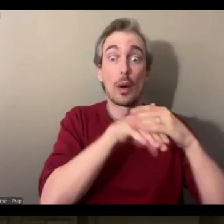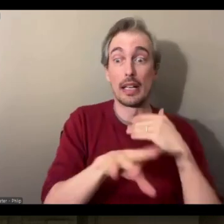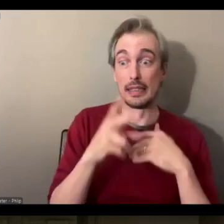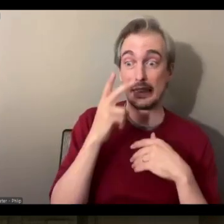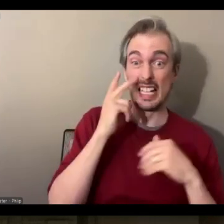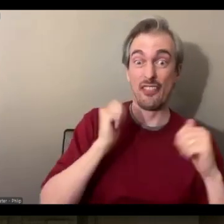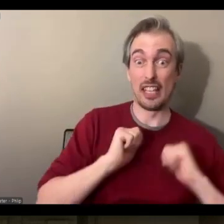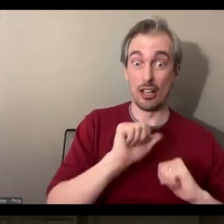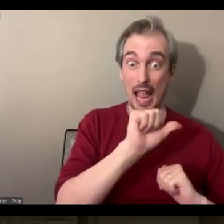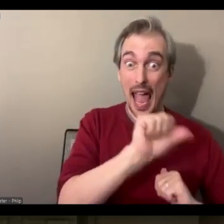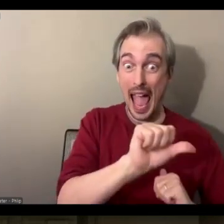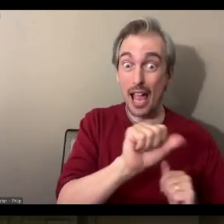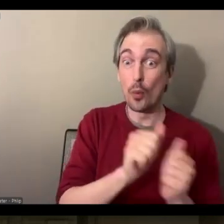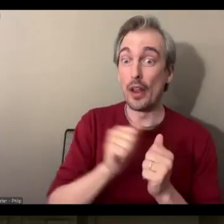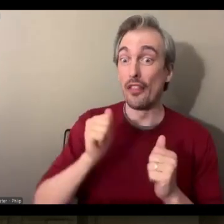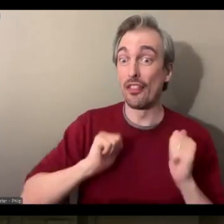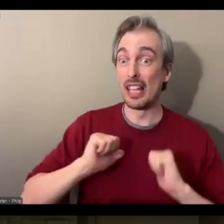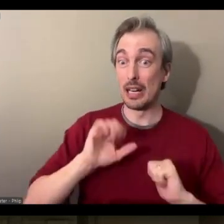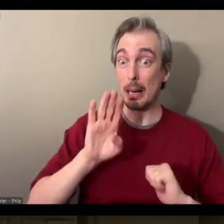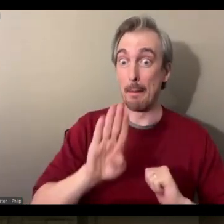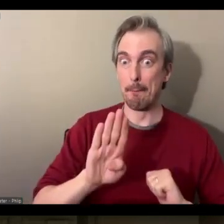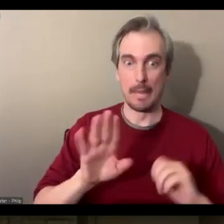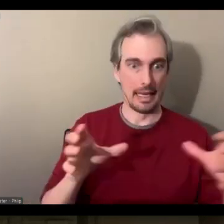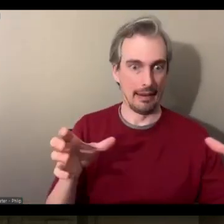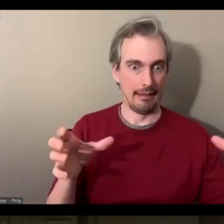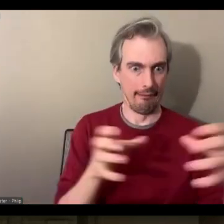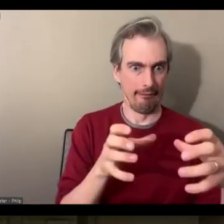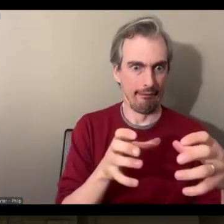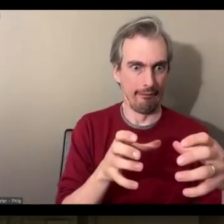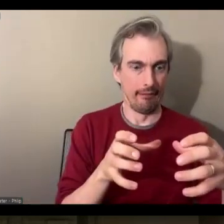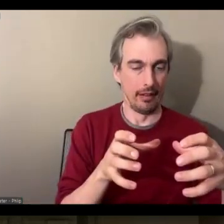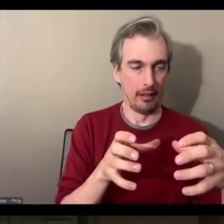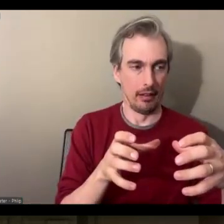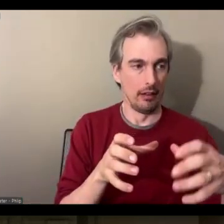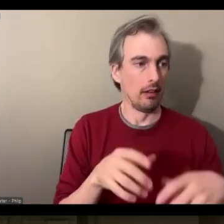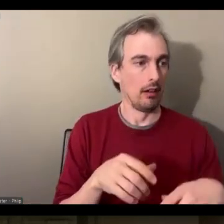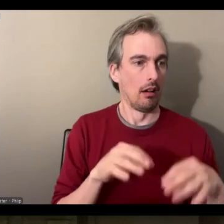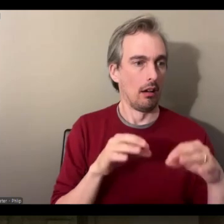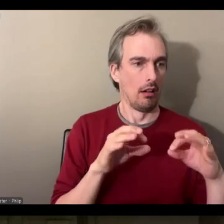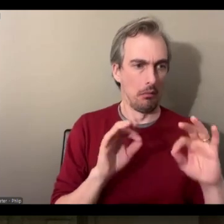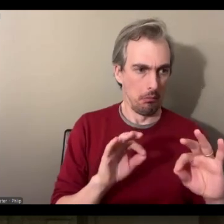configuration that looks completely different. They need to have some way to understand that,